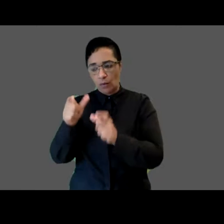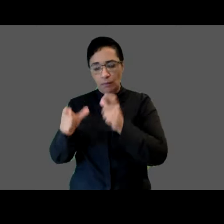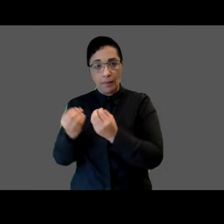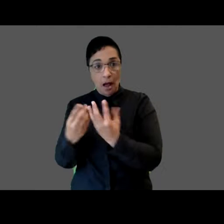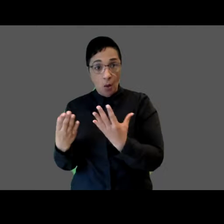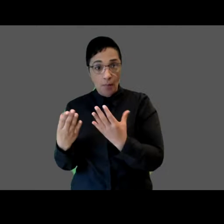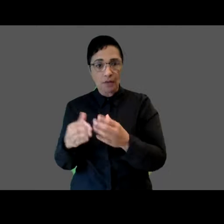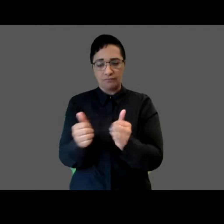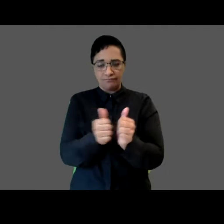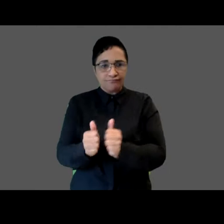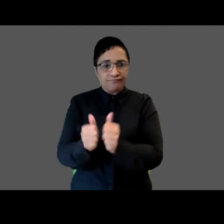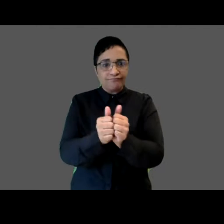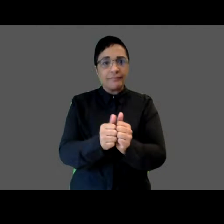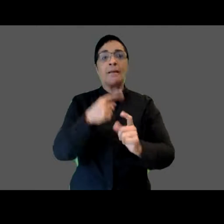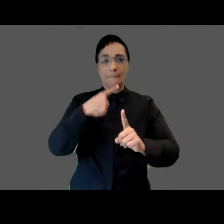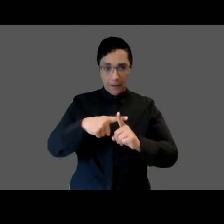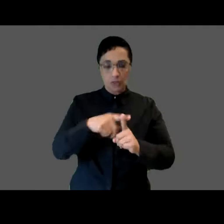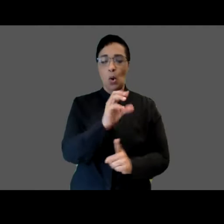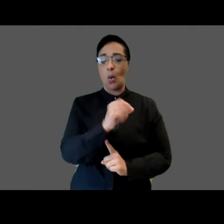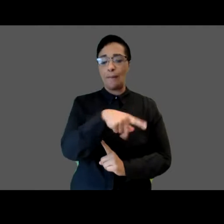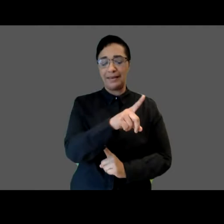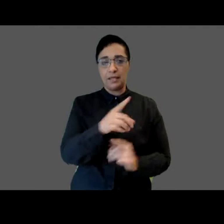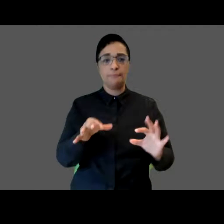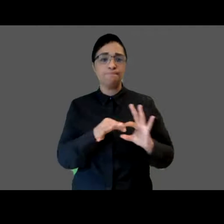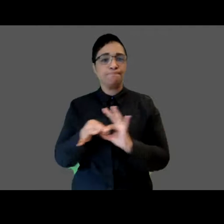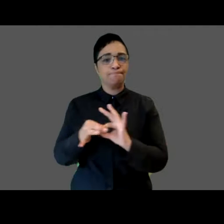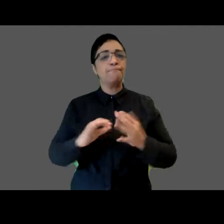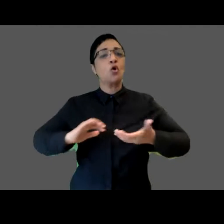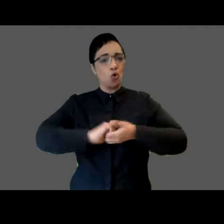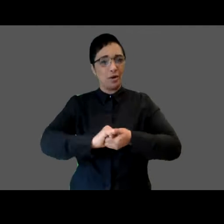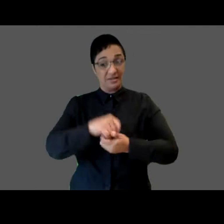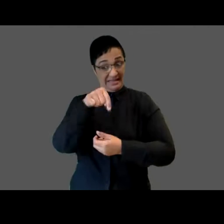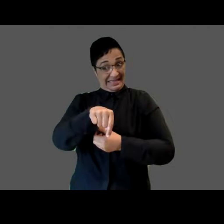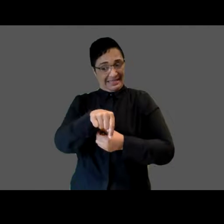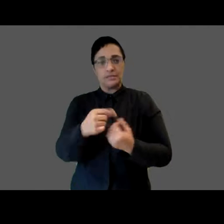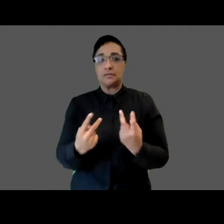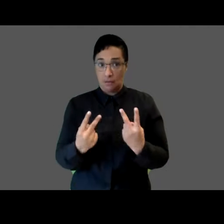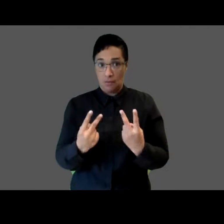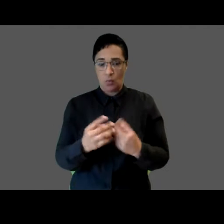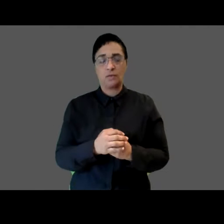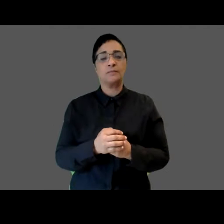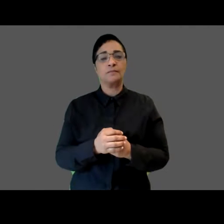of persons with disabilities, and I would mention four concrete elements or examples